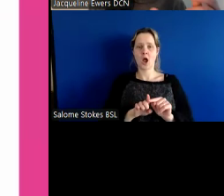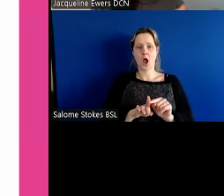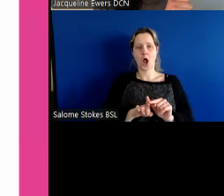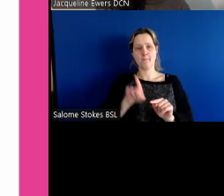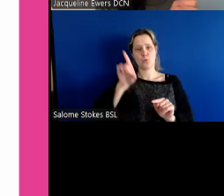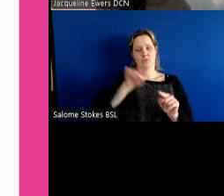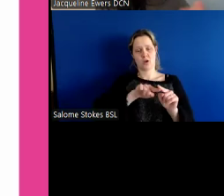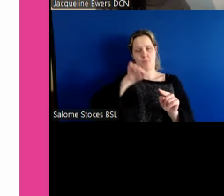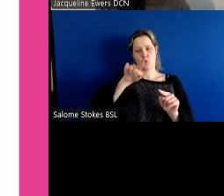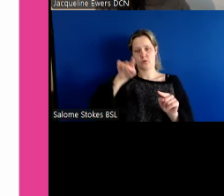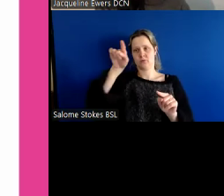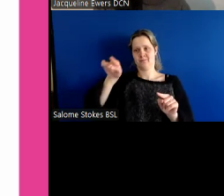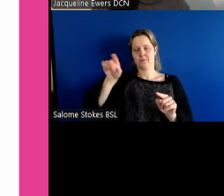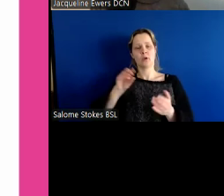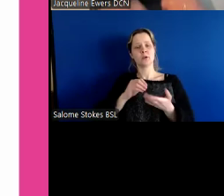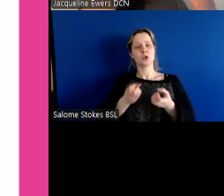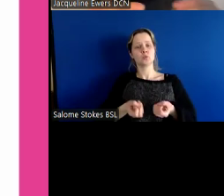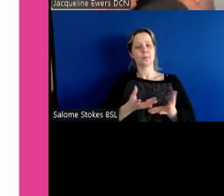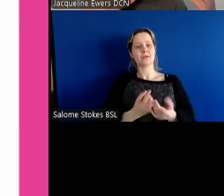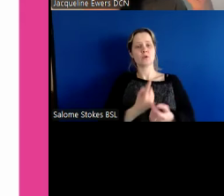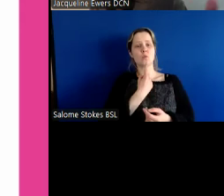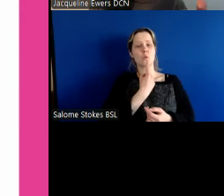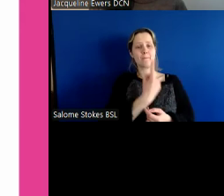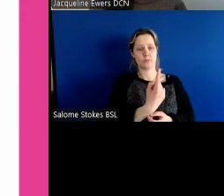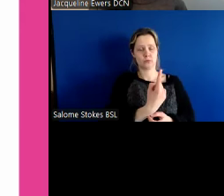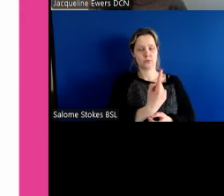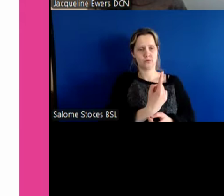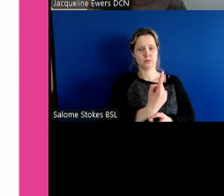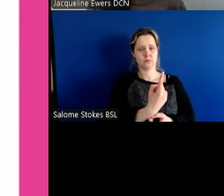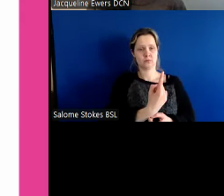For every £1 spent, how much revenue is generated?